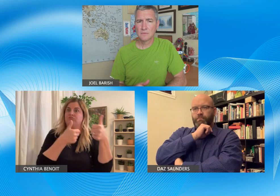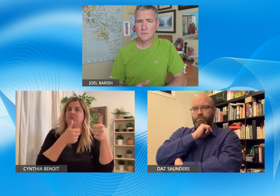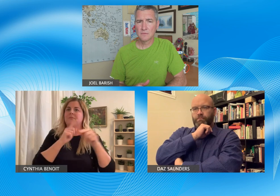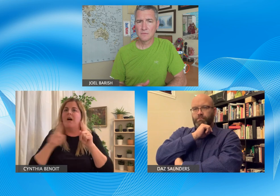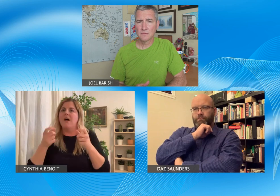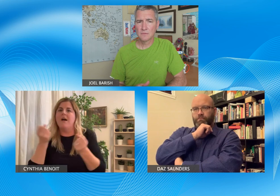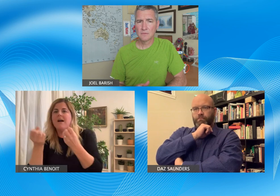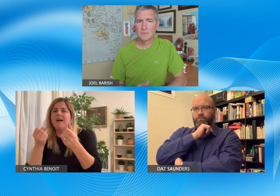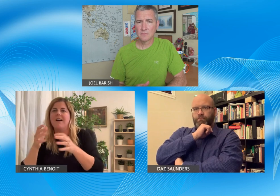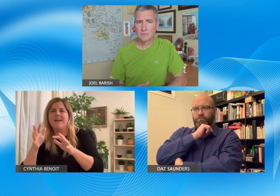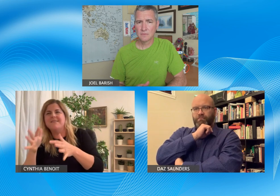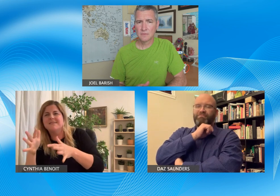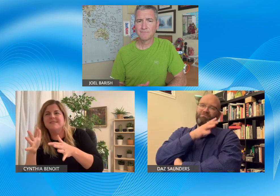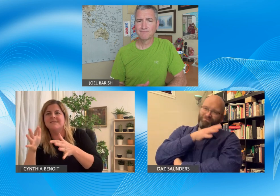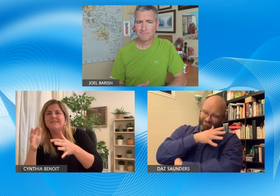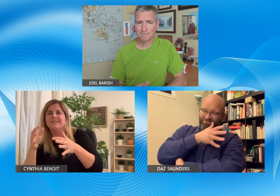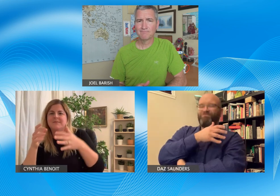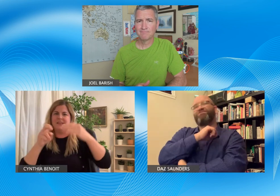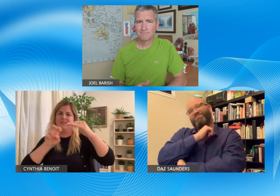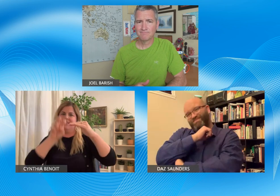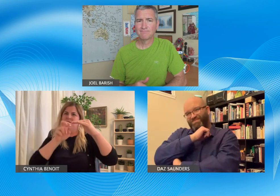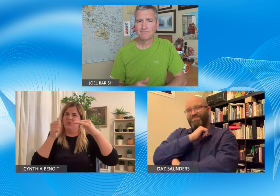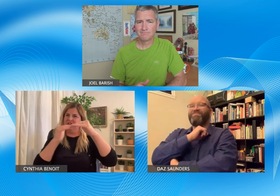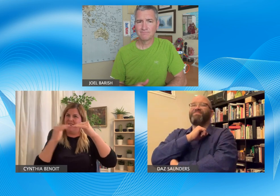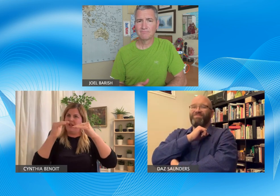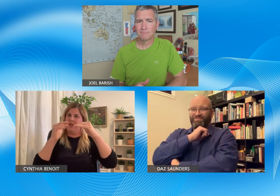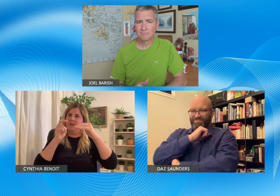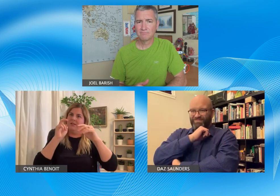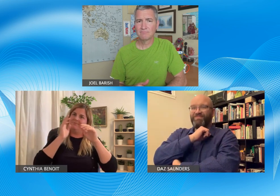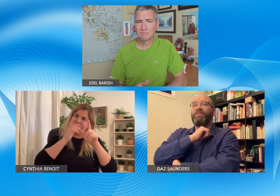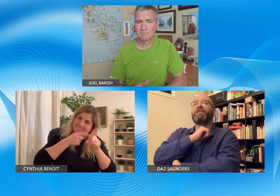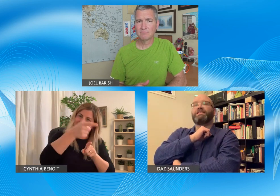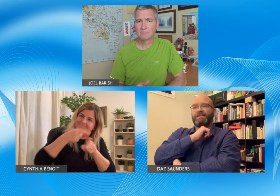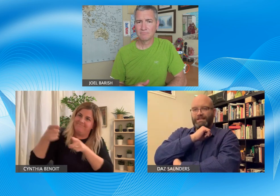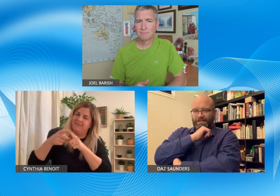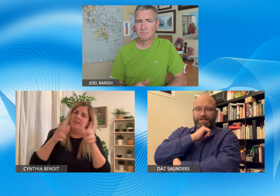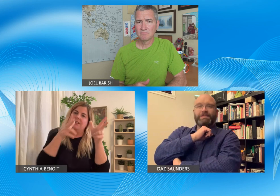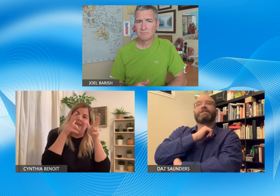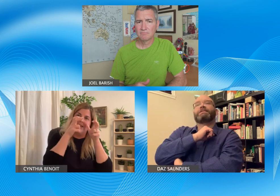How would it be measured? Would it be based on comprehension or expression?